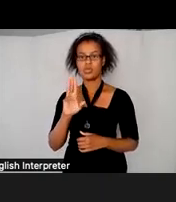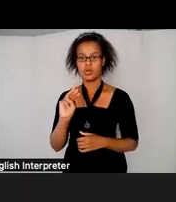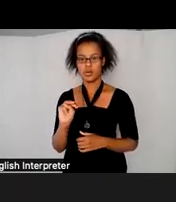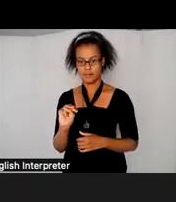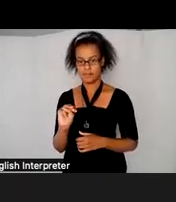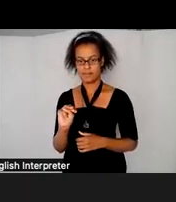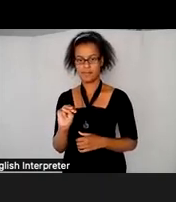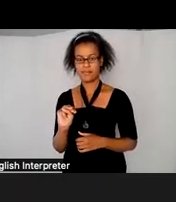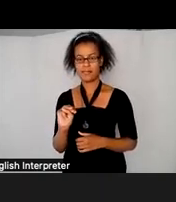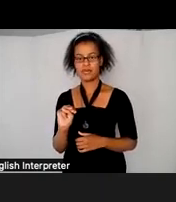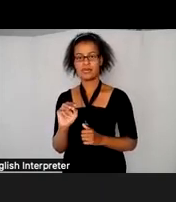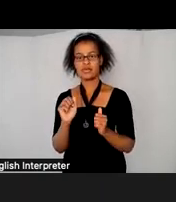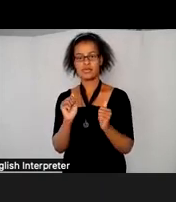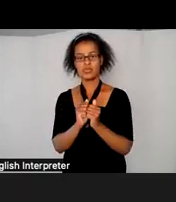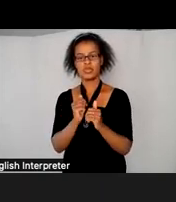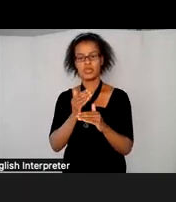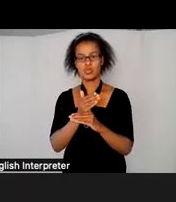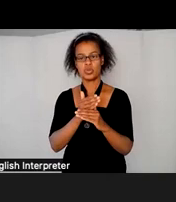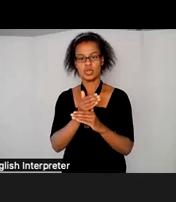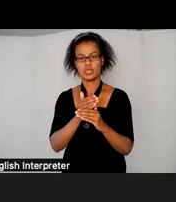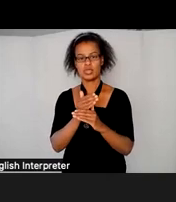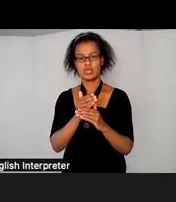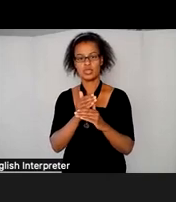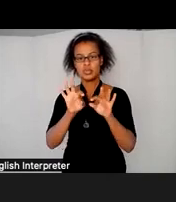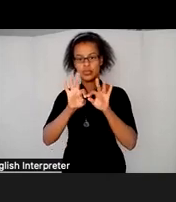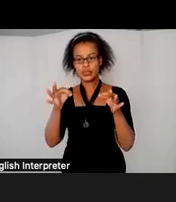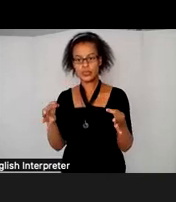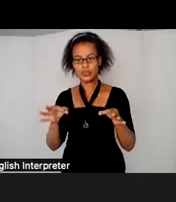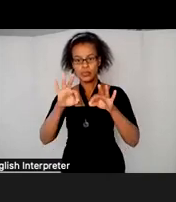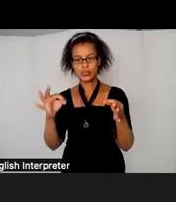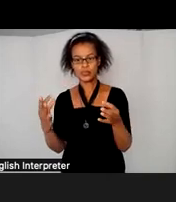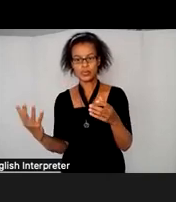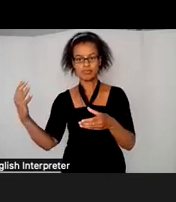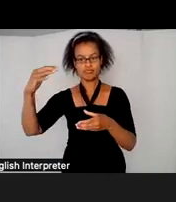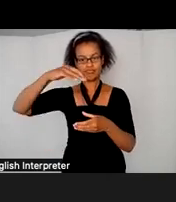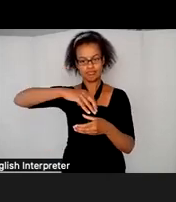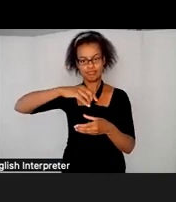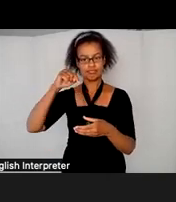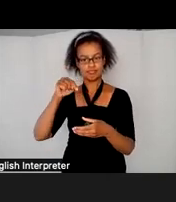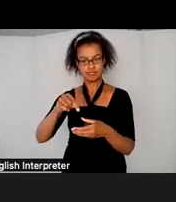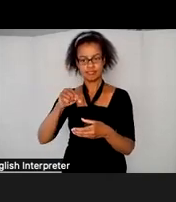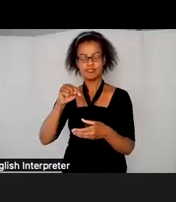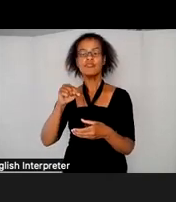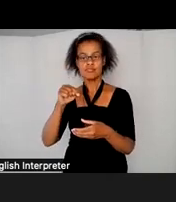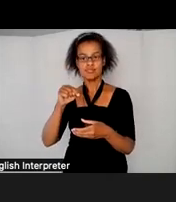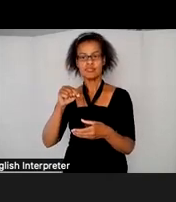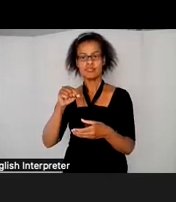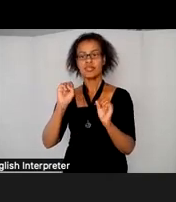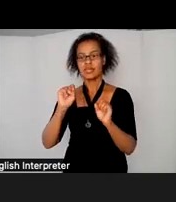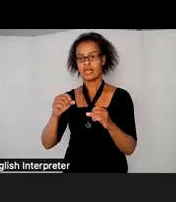It's open to the public to learn and to use, and really to learn about indigenous culture